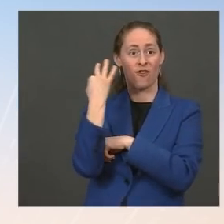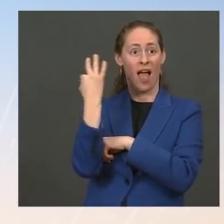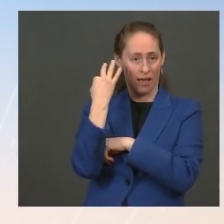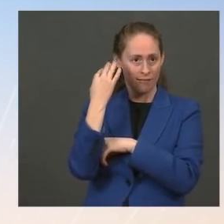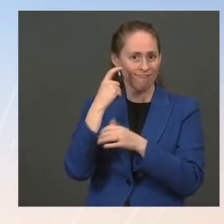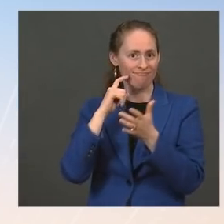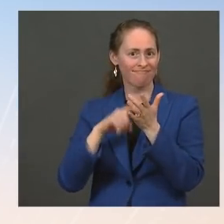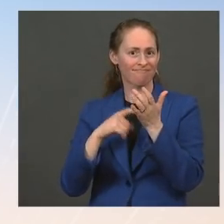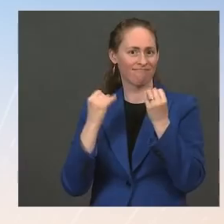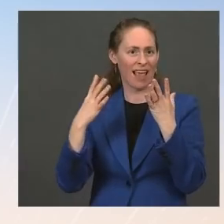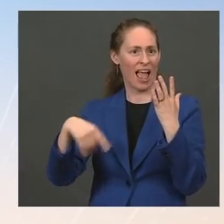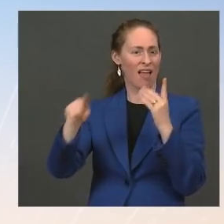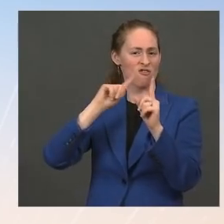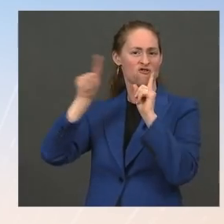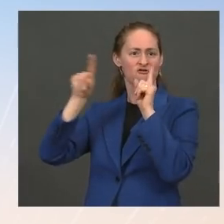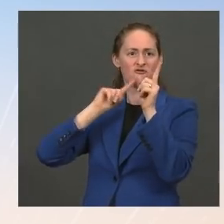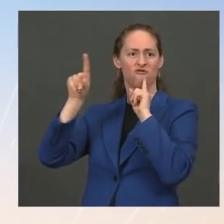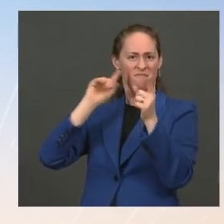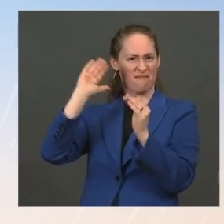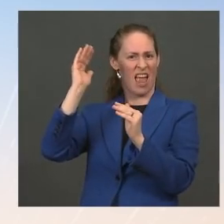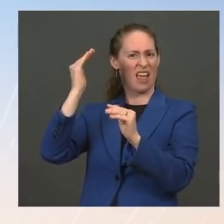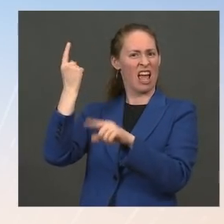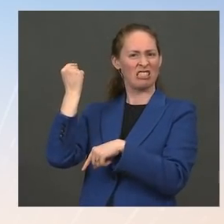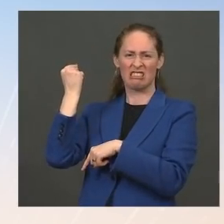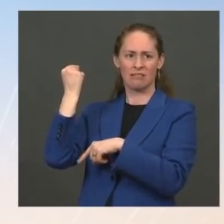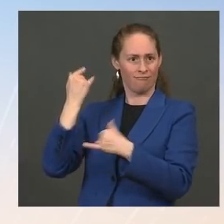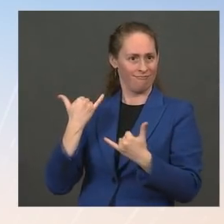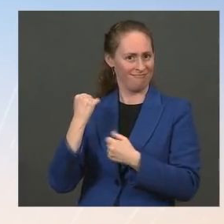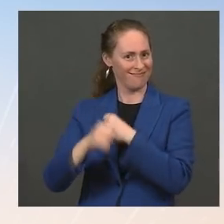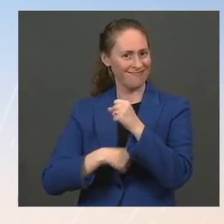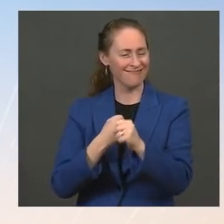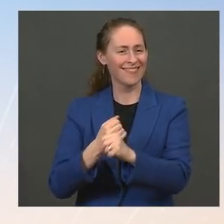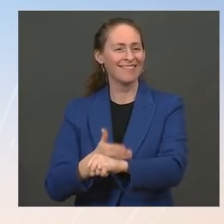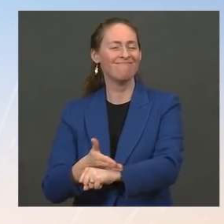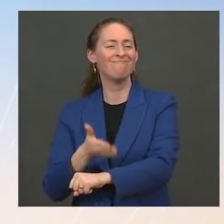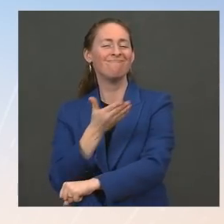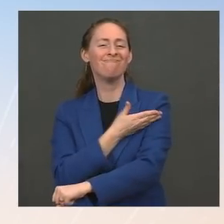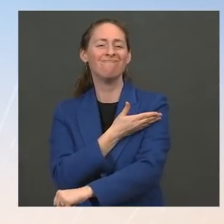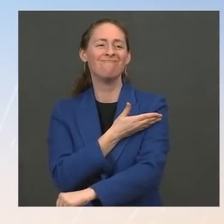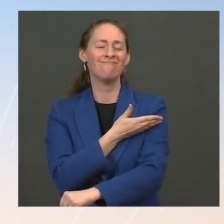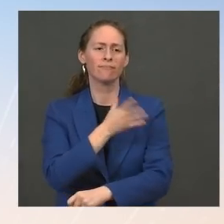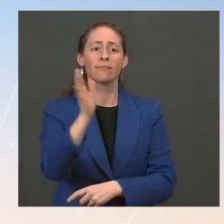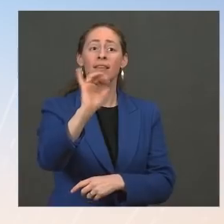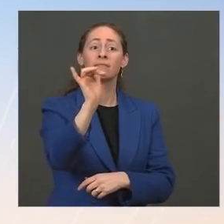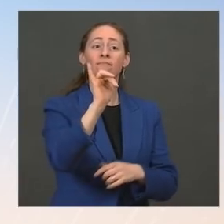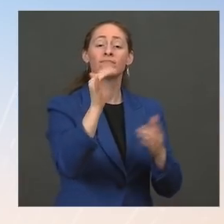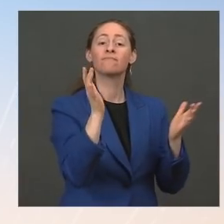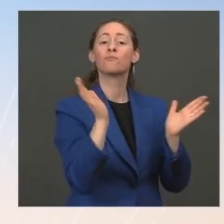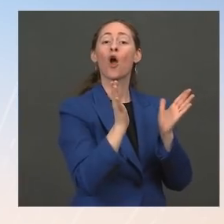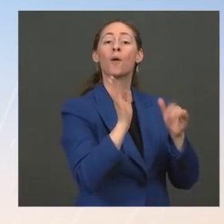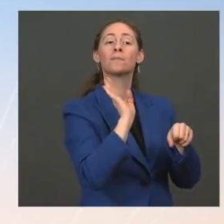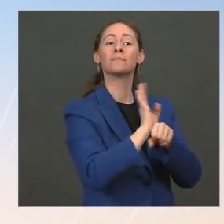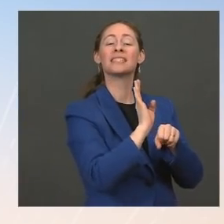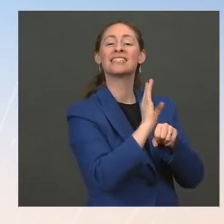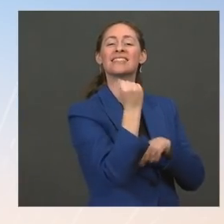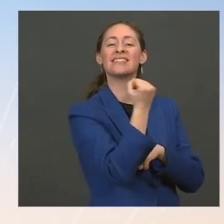And we're hearing similar reports from Small Business Saturday. After the remarks, the President will deliver -- after the roundtable -- sorry -- the President will deliver remarks